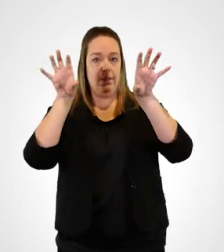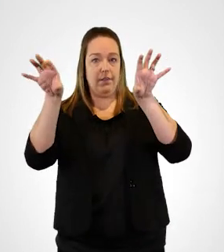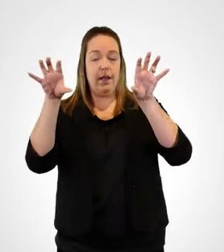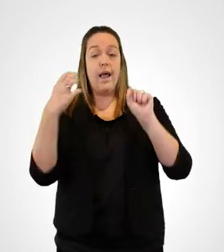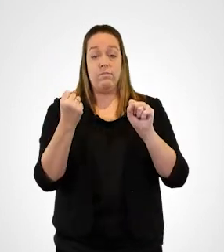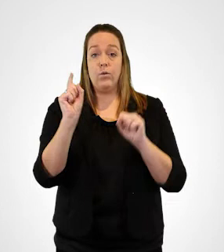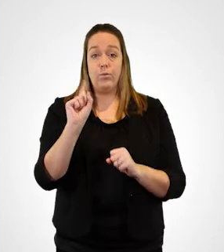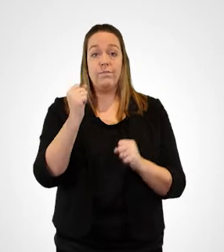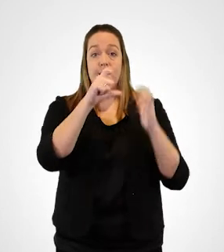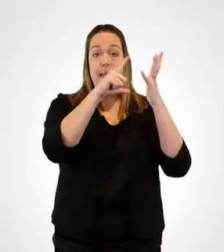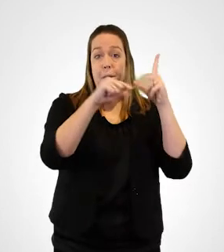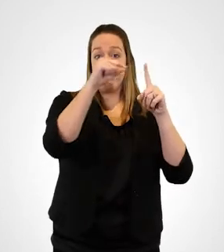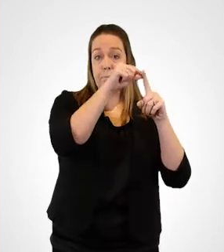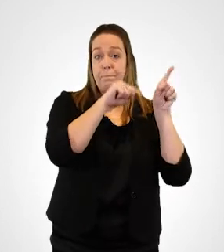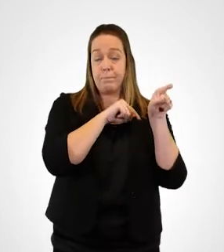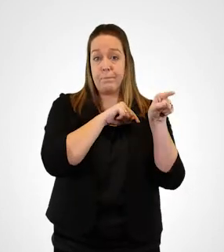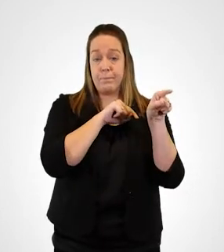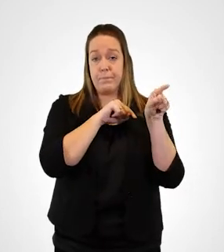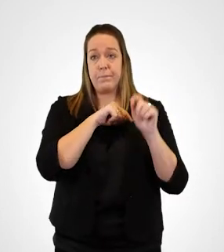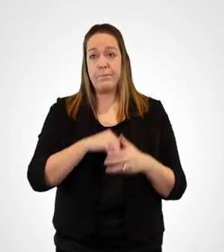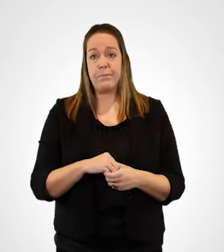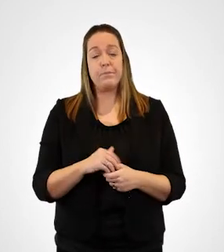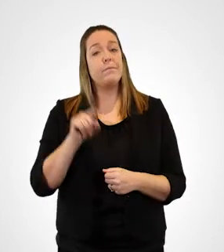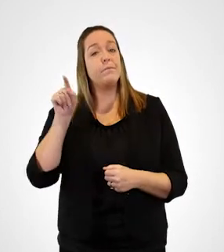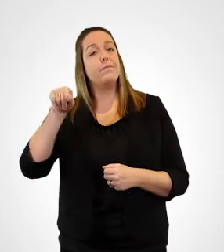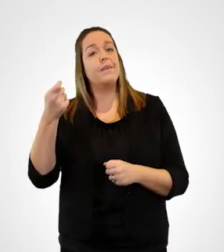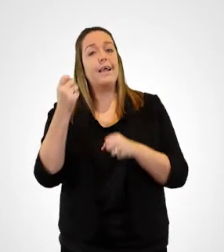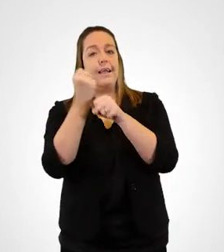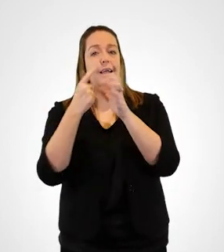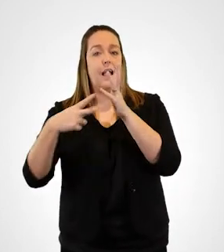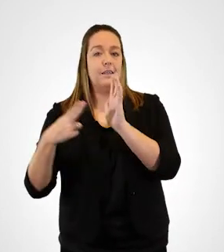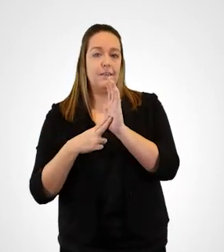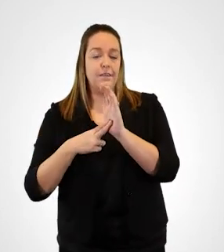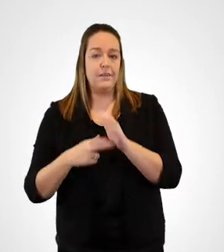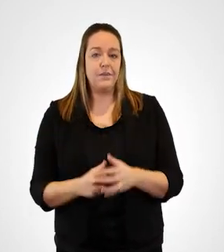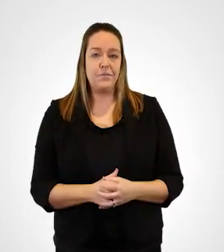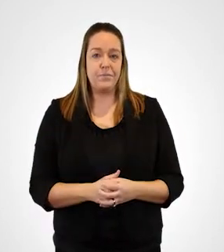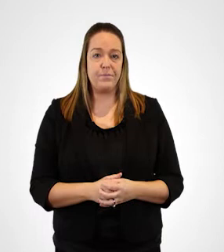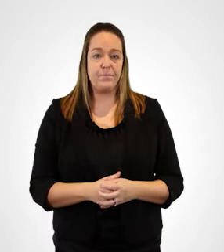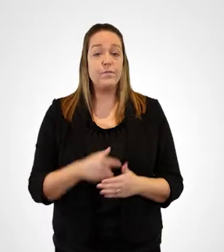in this case we've got a picture of a cup and a picture of a gun -